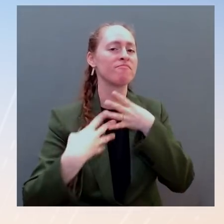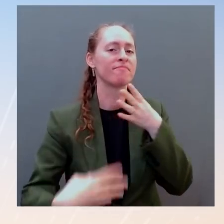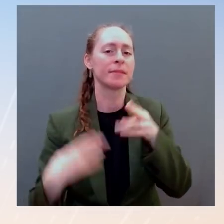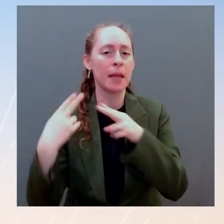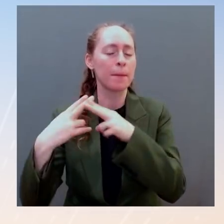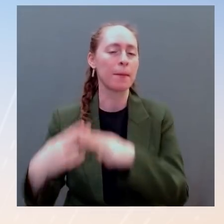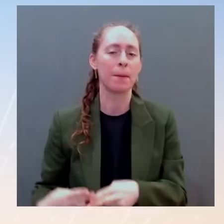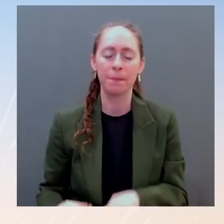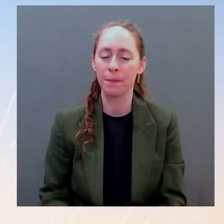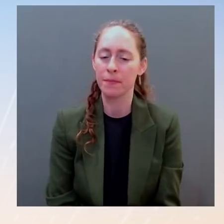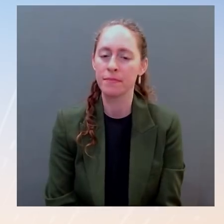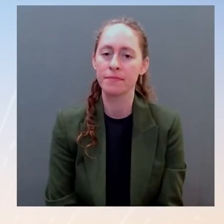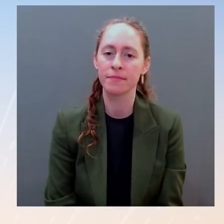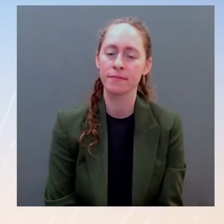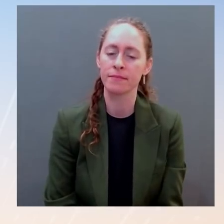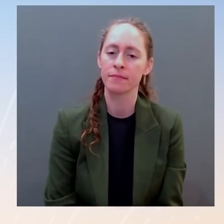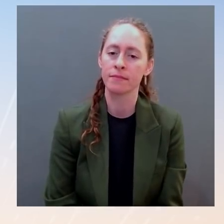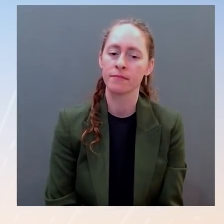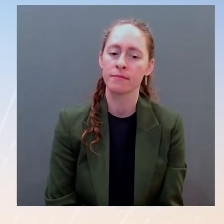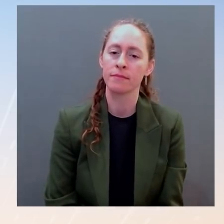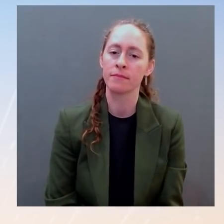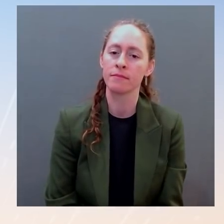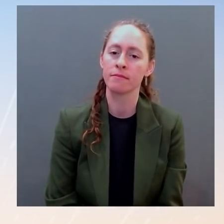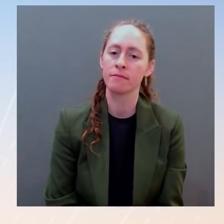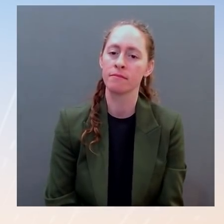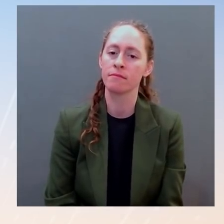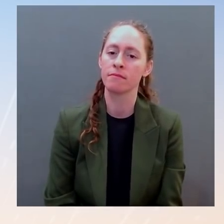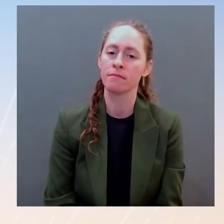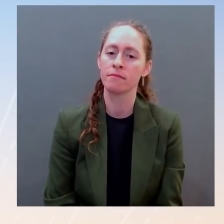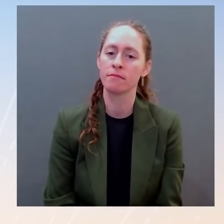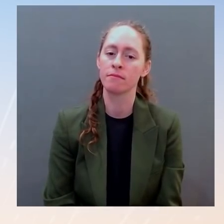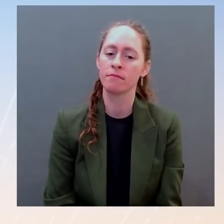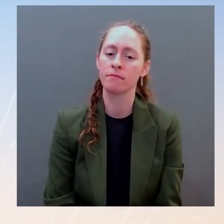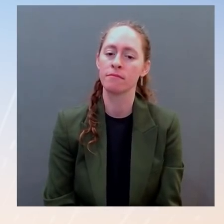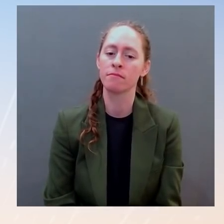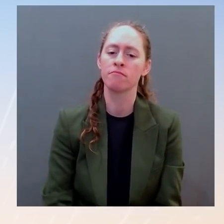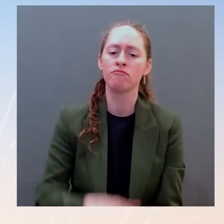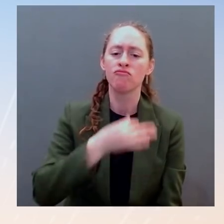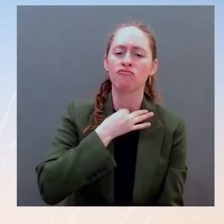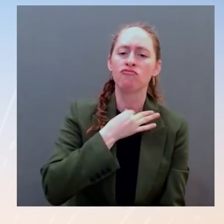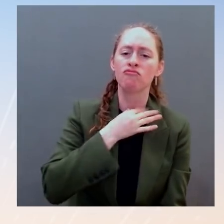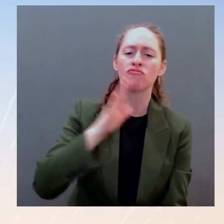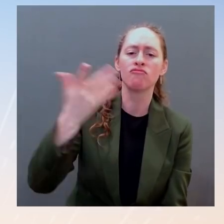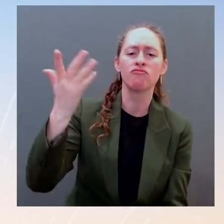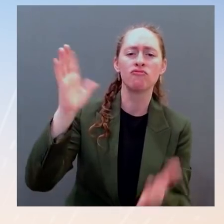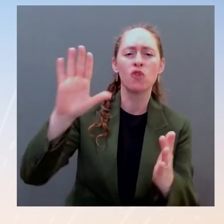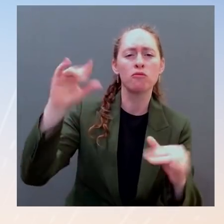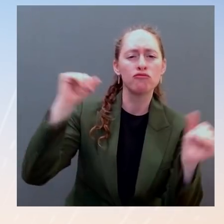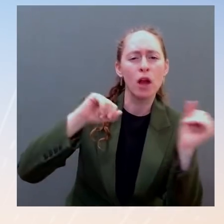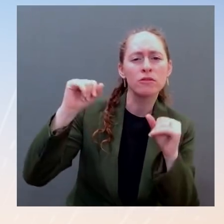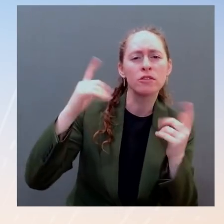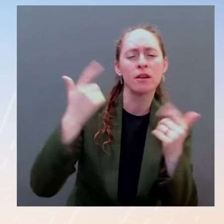there's obviously hurting Russia economically, hurting Russia militarily. Given that the U.S. has rolled out so many sanc-